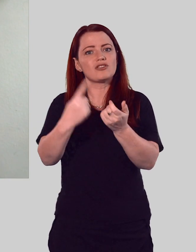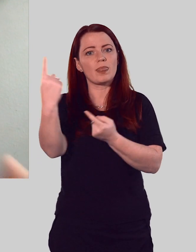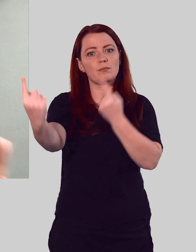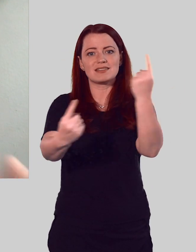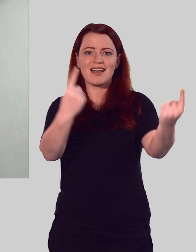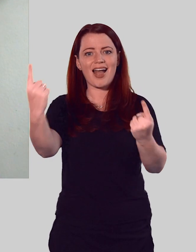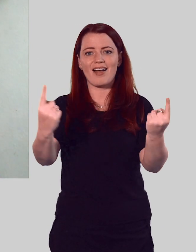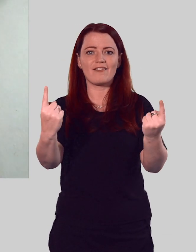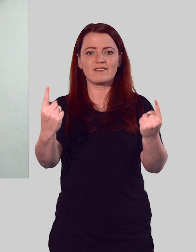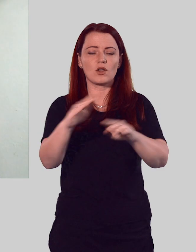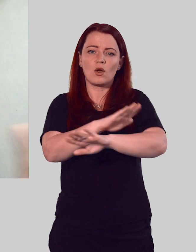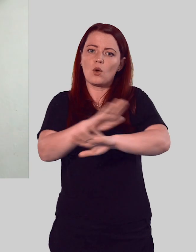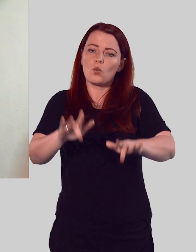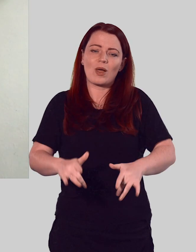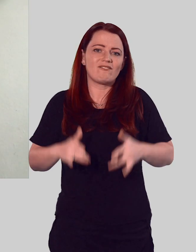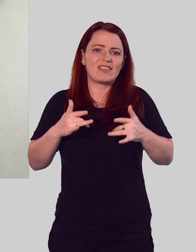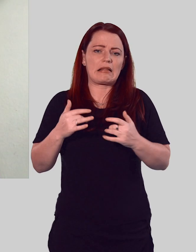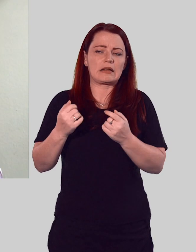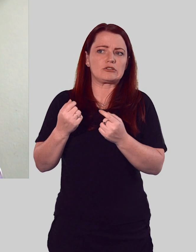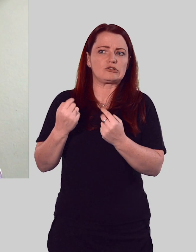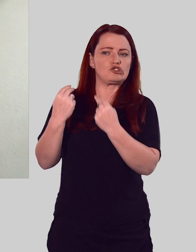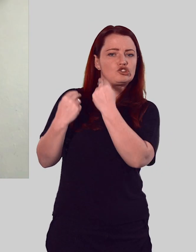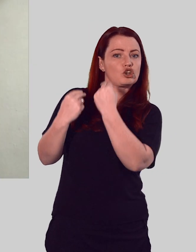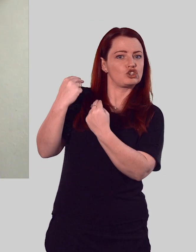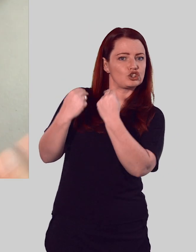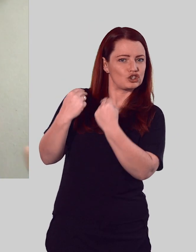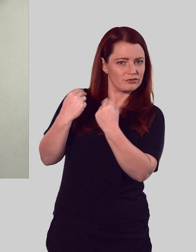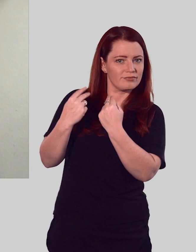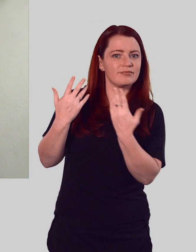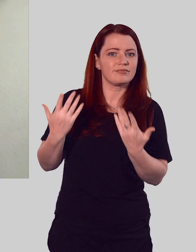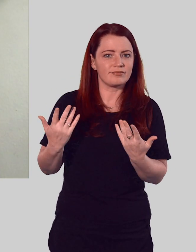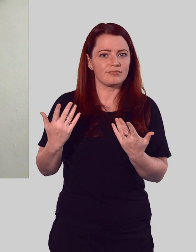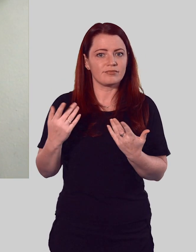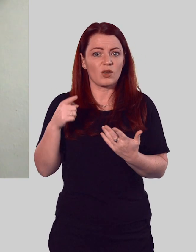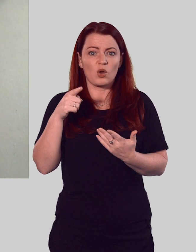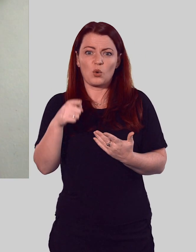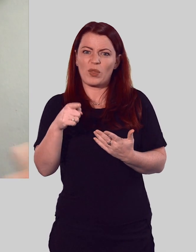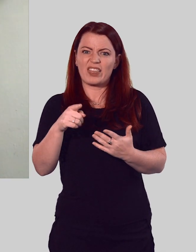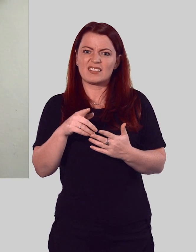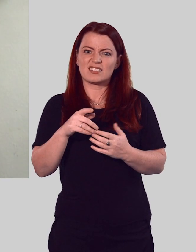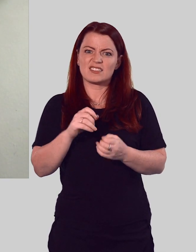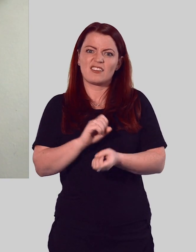feeling judged by other people. With this free, non-judgey way not to play